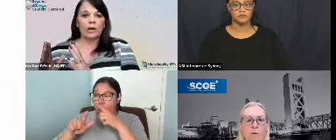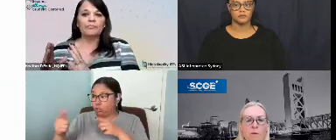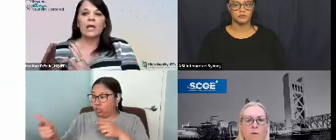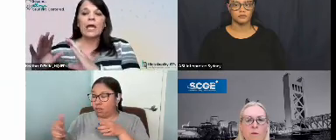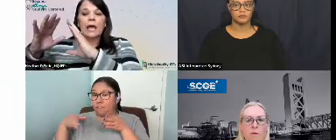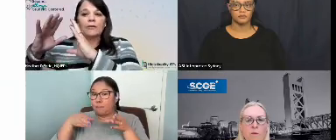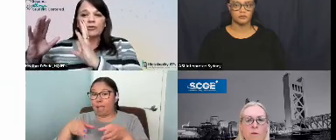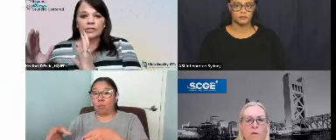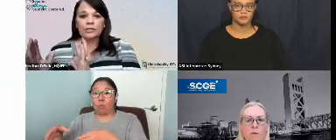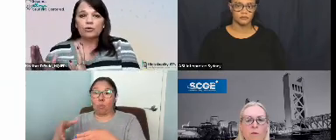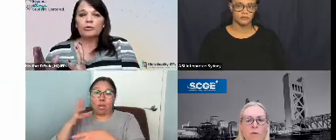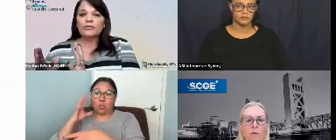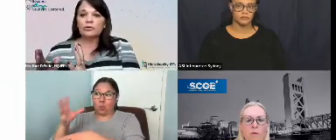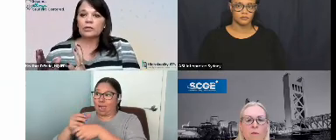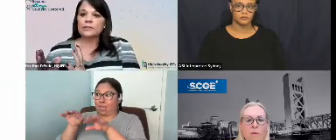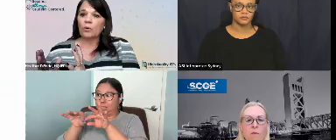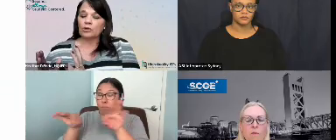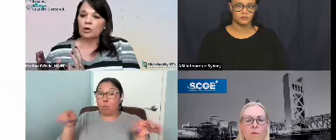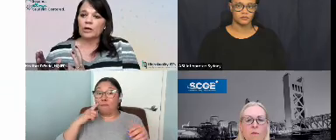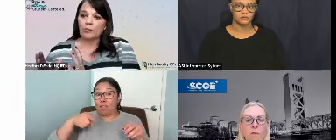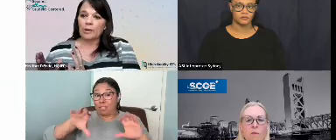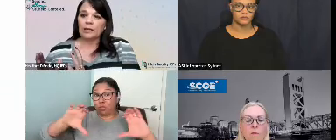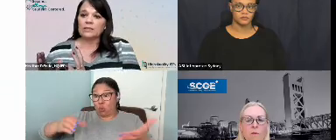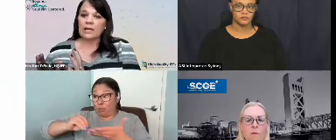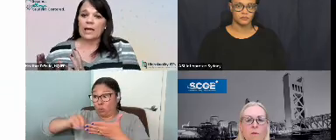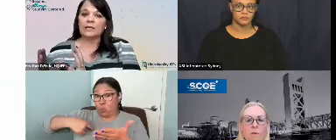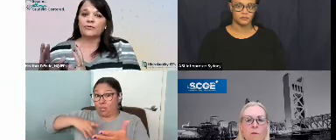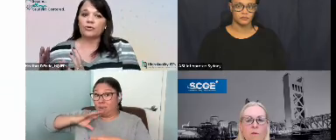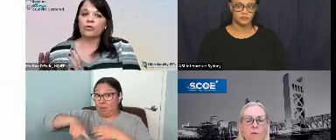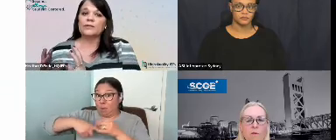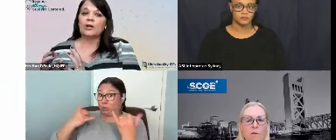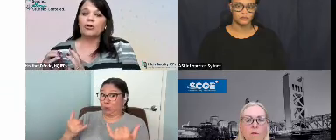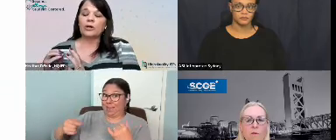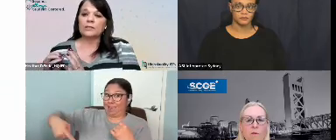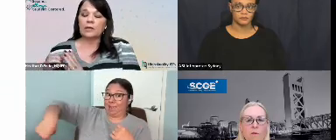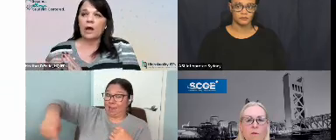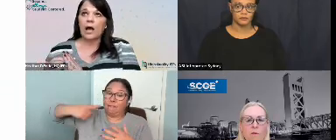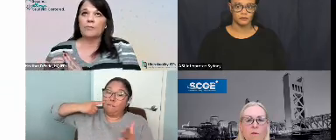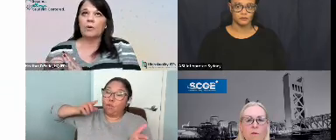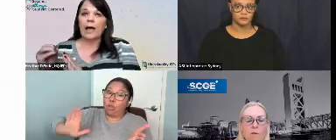a diploma. And for this group of students that we're talking about today, it's for those that are